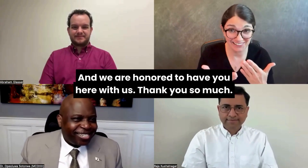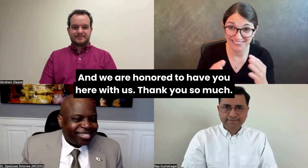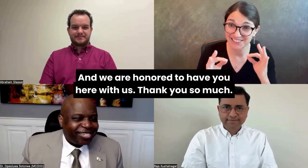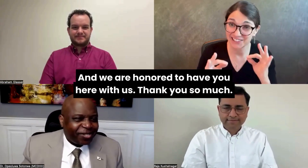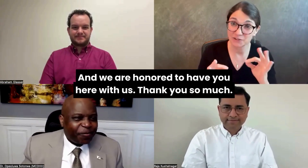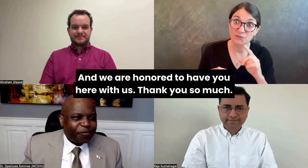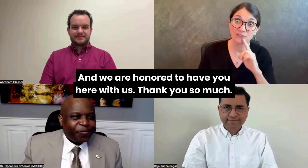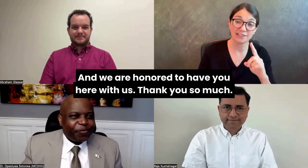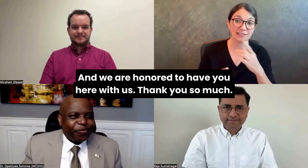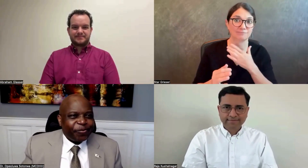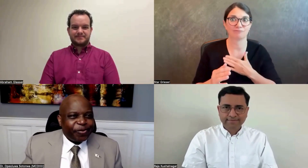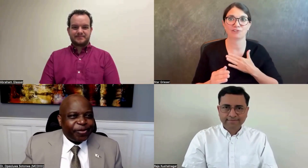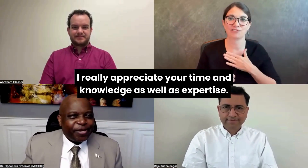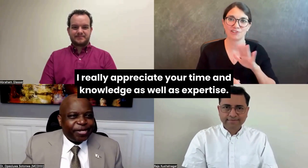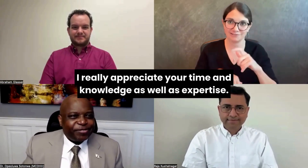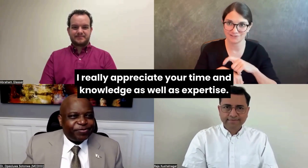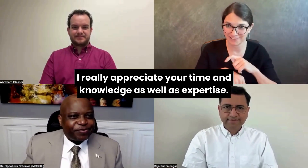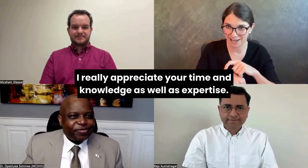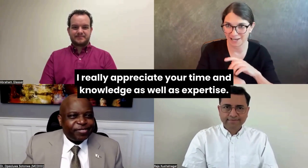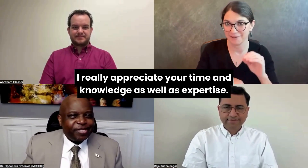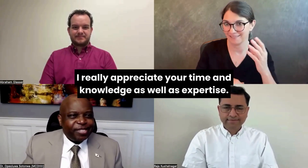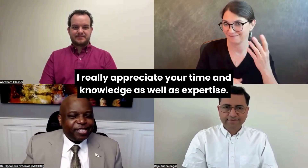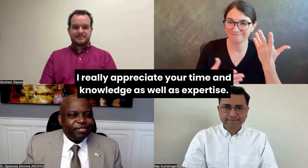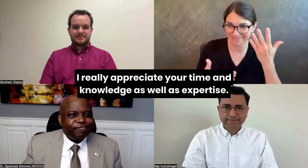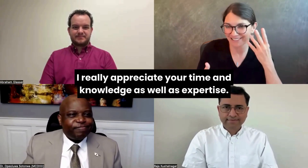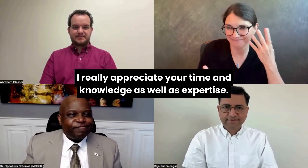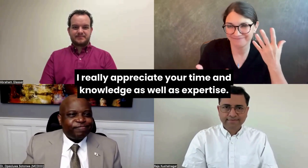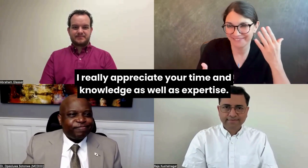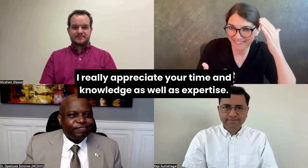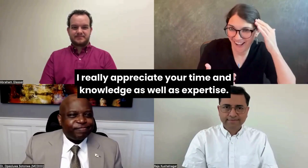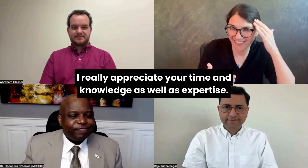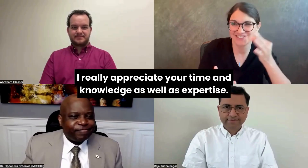I really appreciate your time and knowledge as well as expertise.